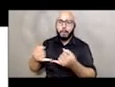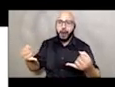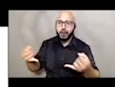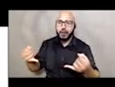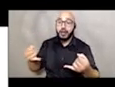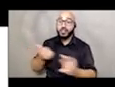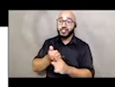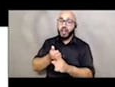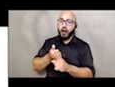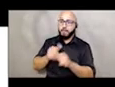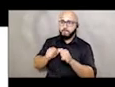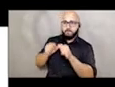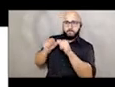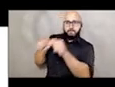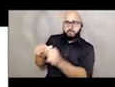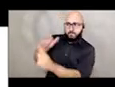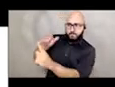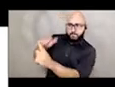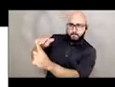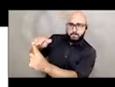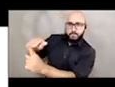Unfortunately, we often trying to sustain this title